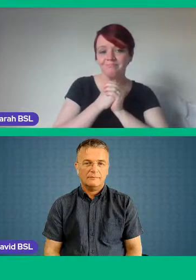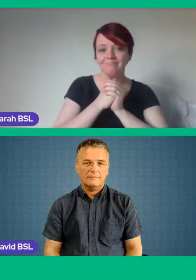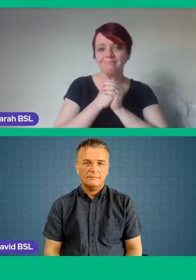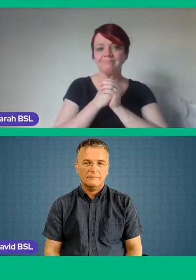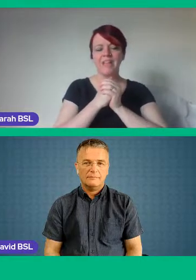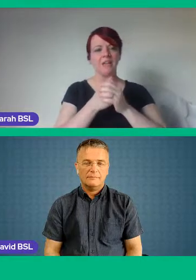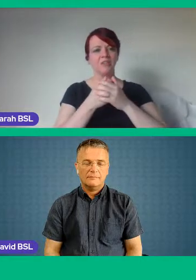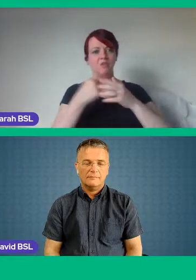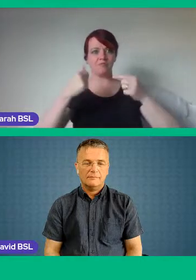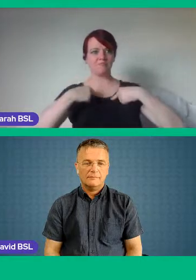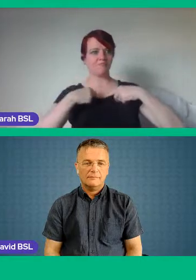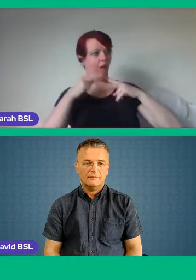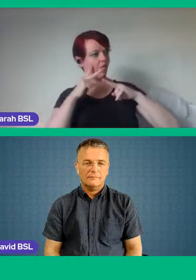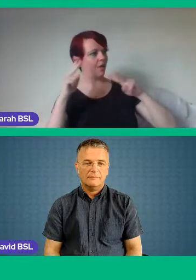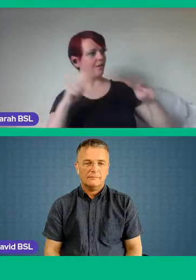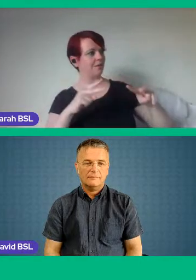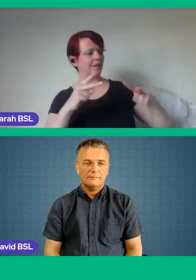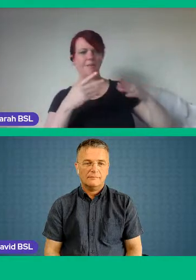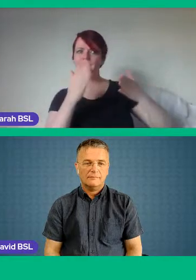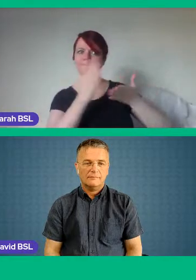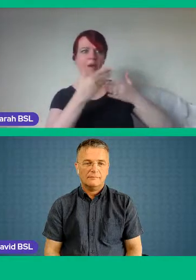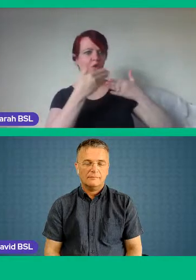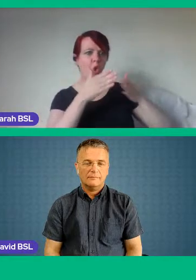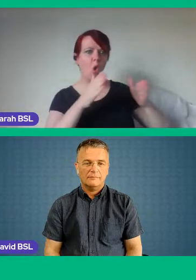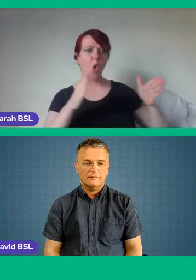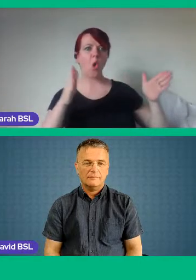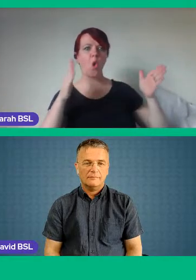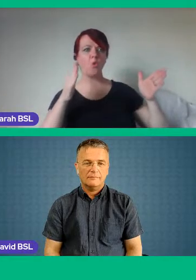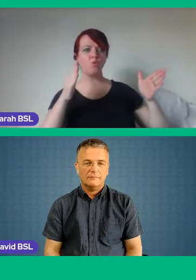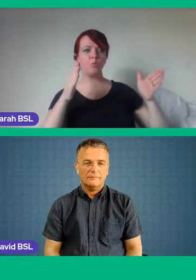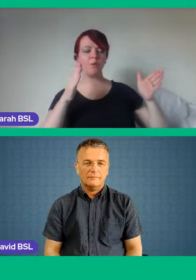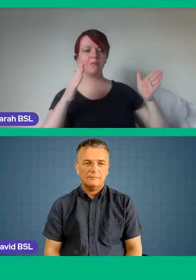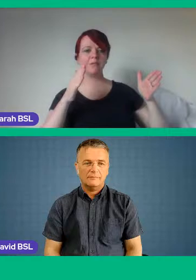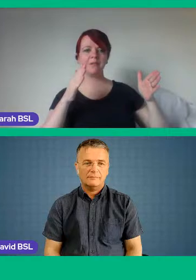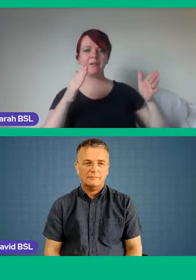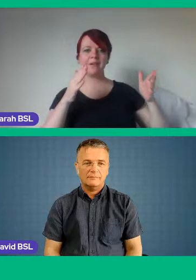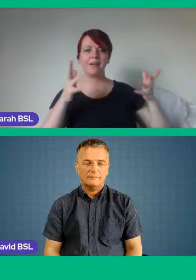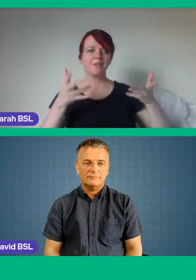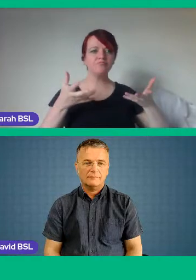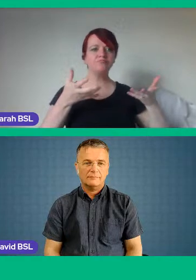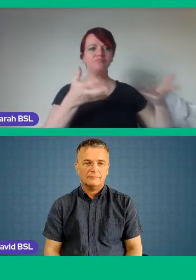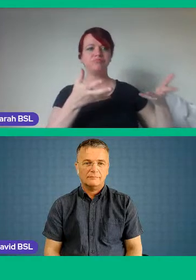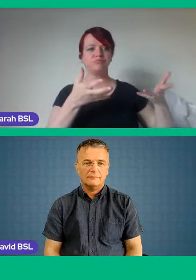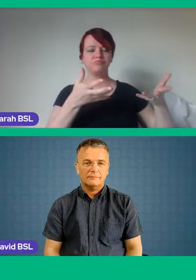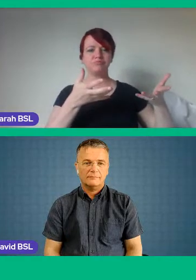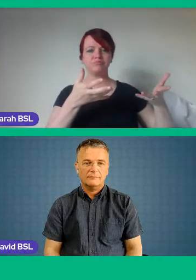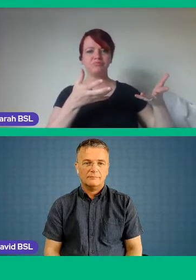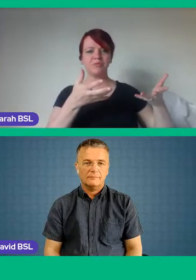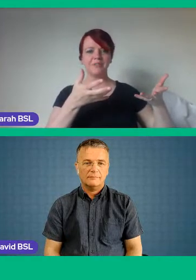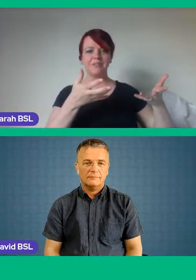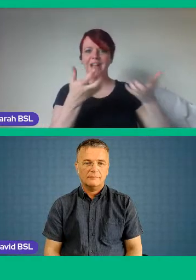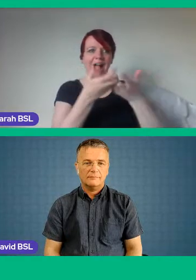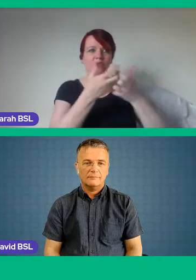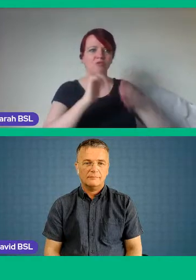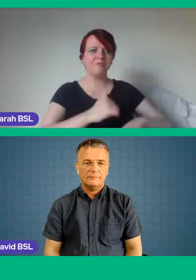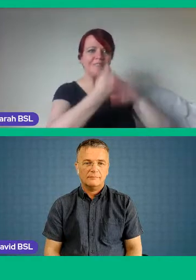It seems like from a relatively outside position you are very open and porous in approach and the way that you have